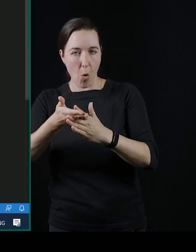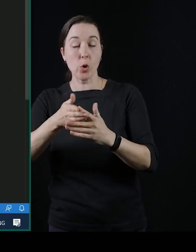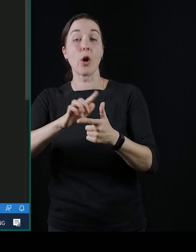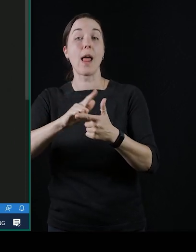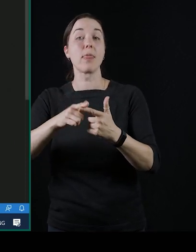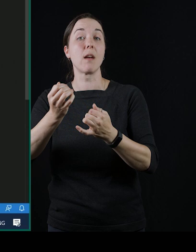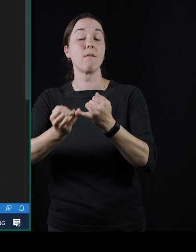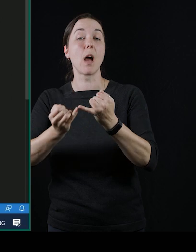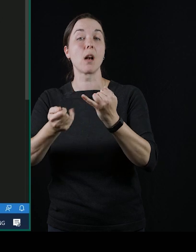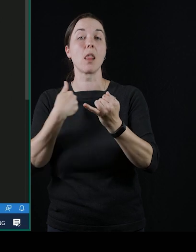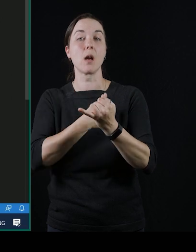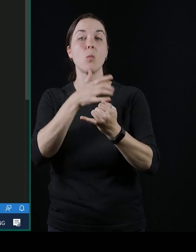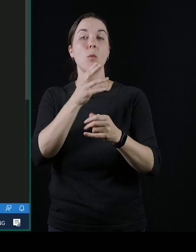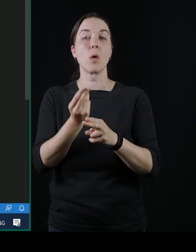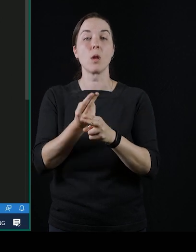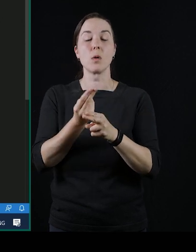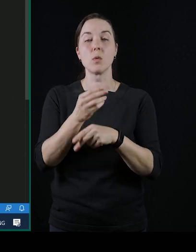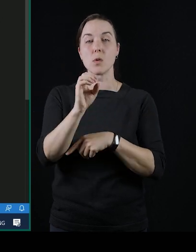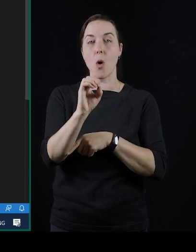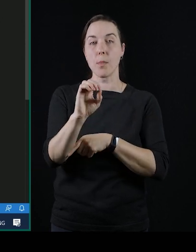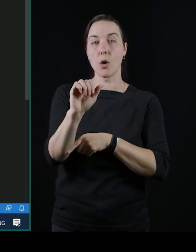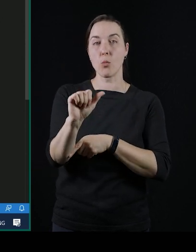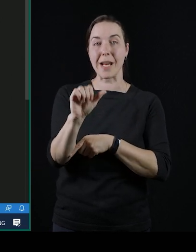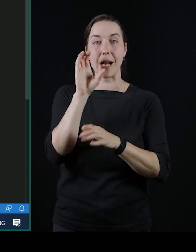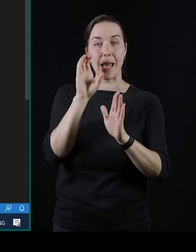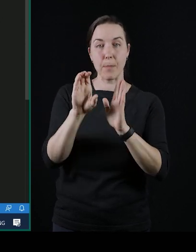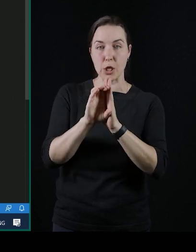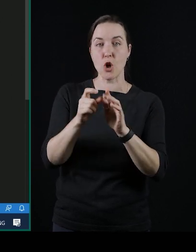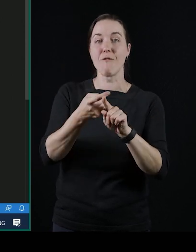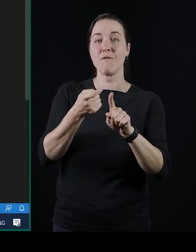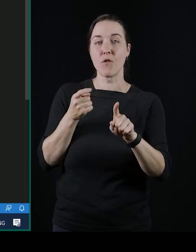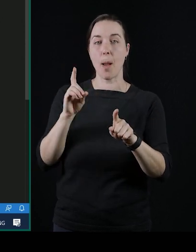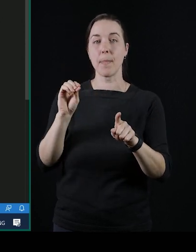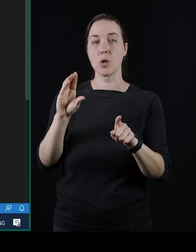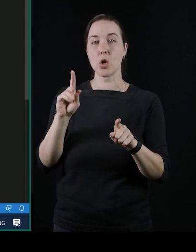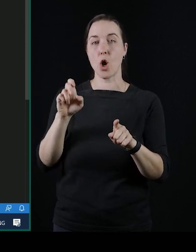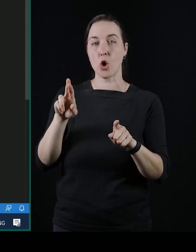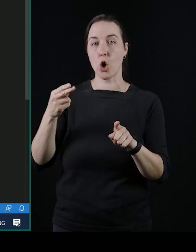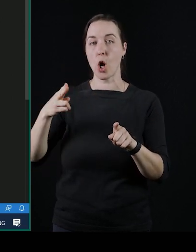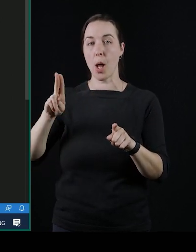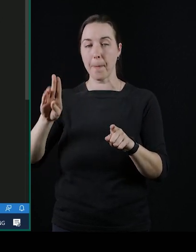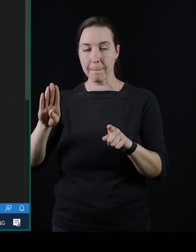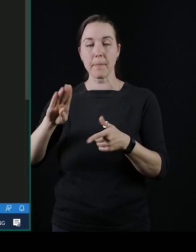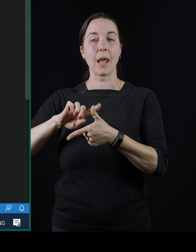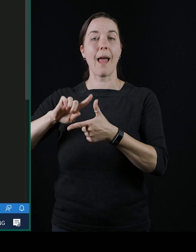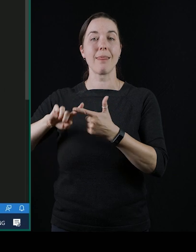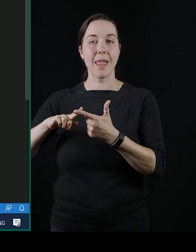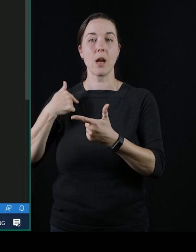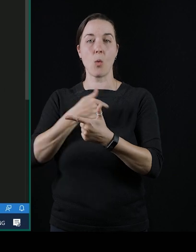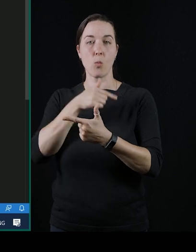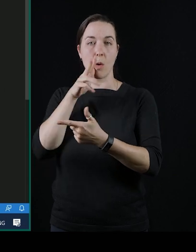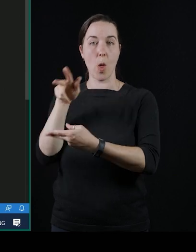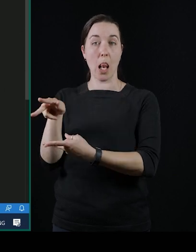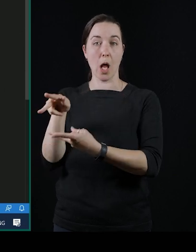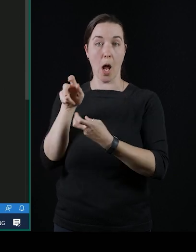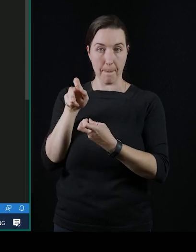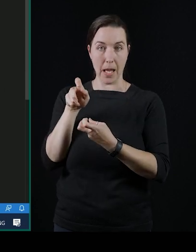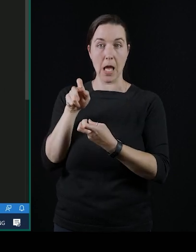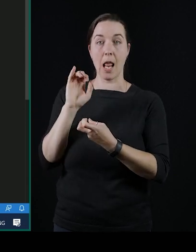And finally, we're going to use an OpenArena image from Docker hub. There, we're going to copy